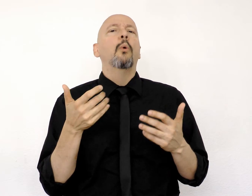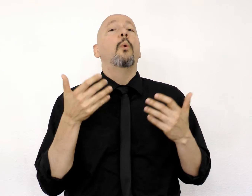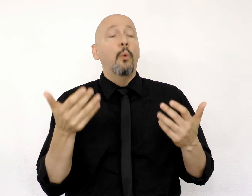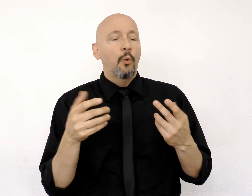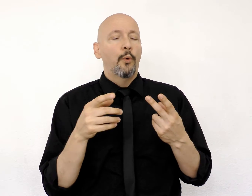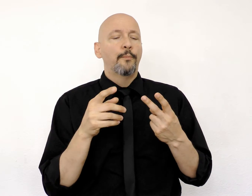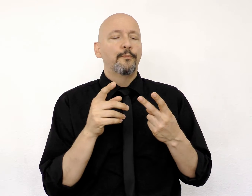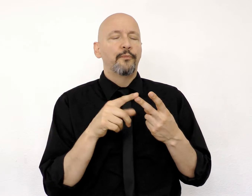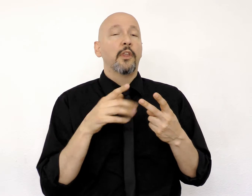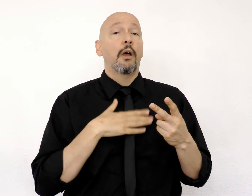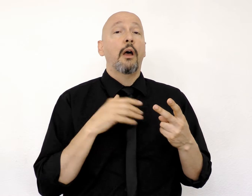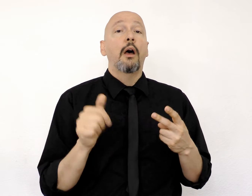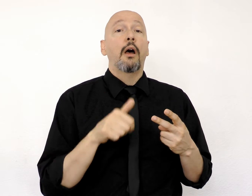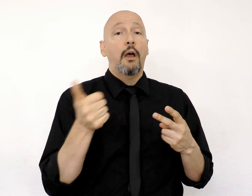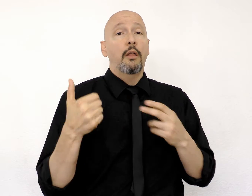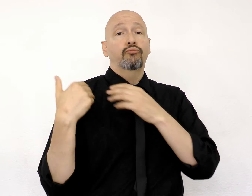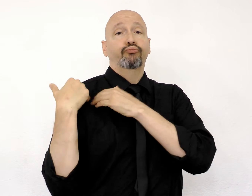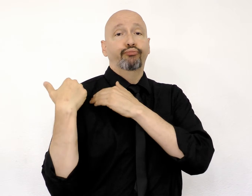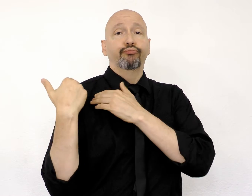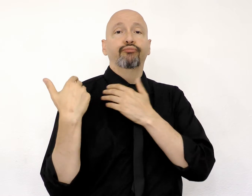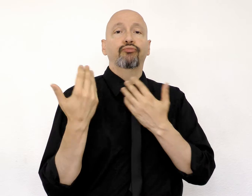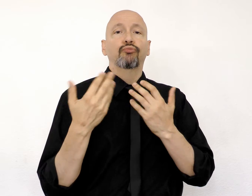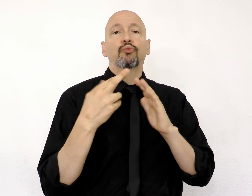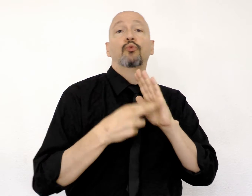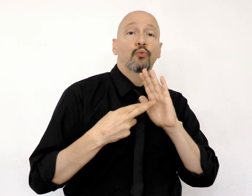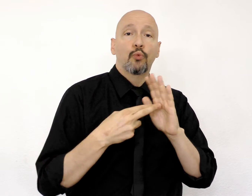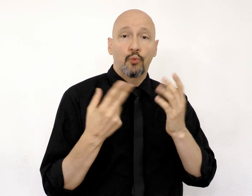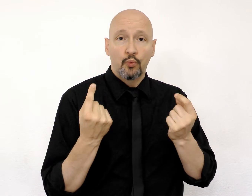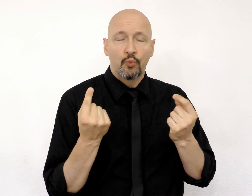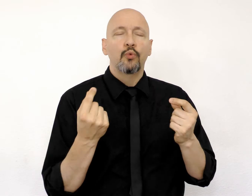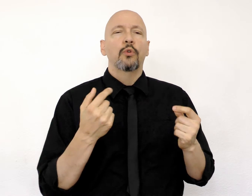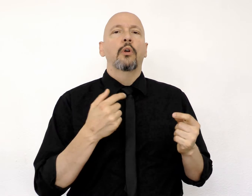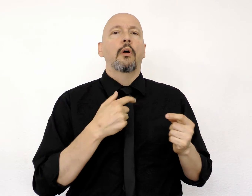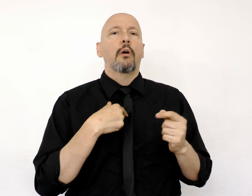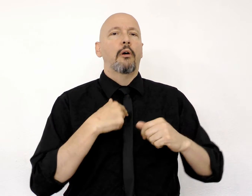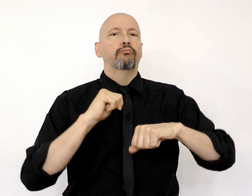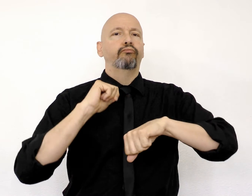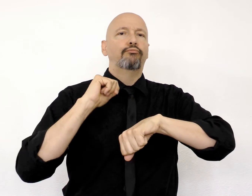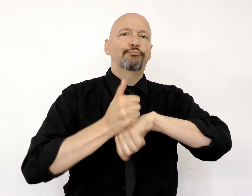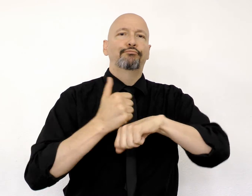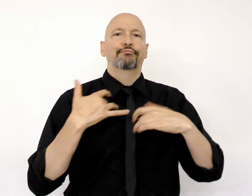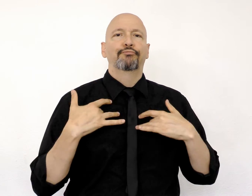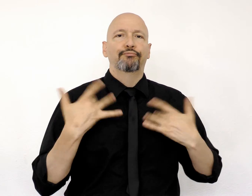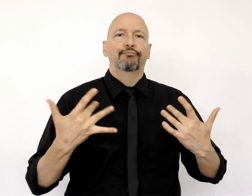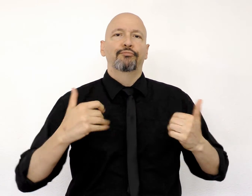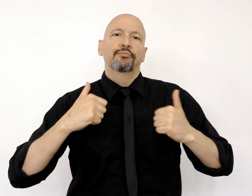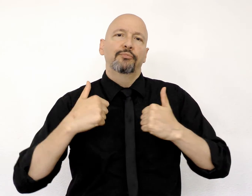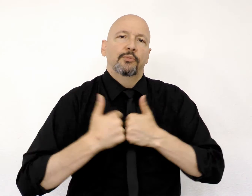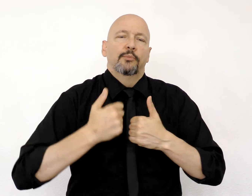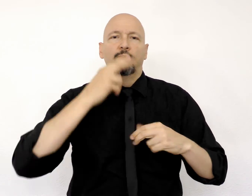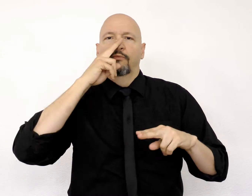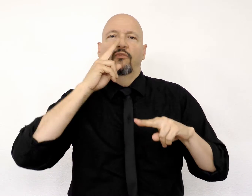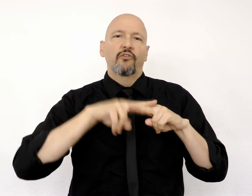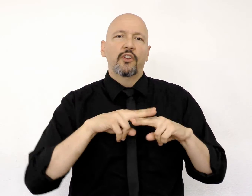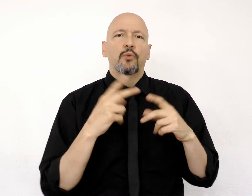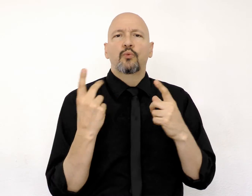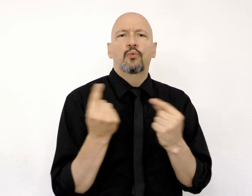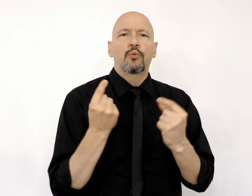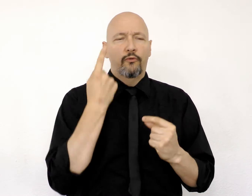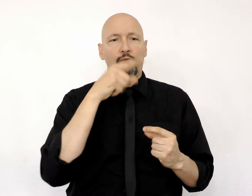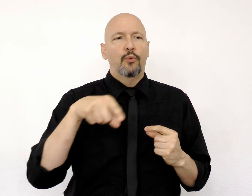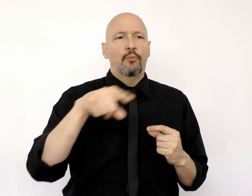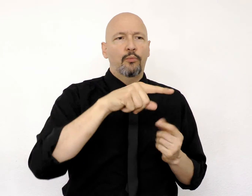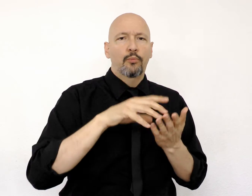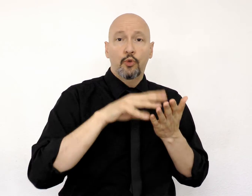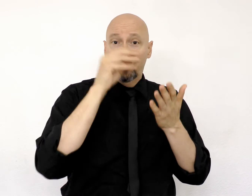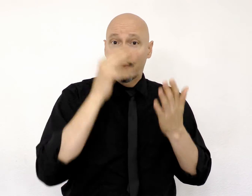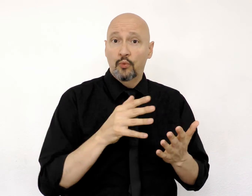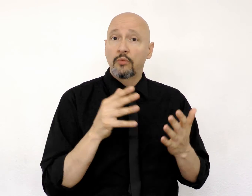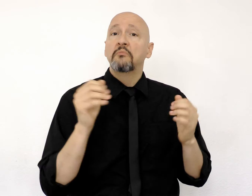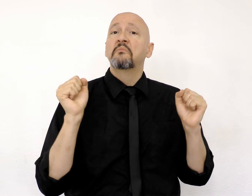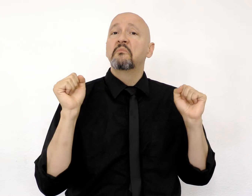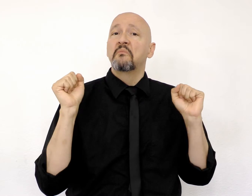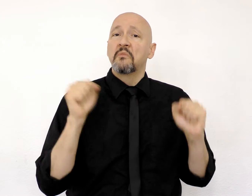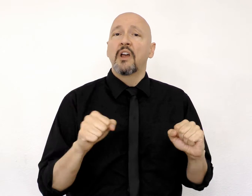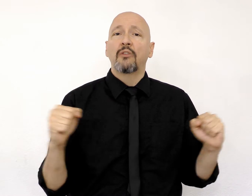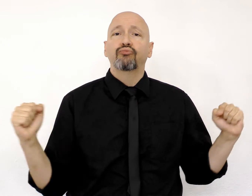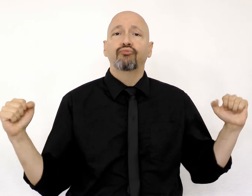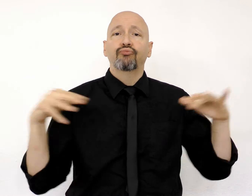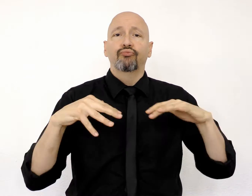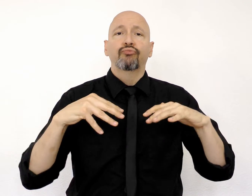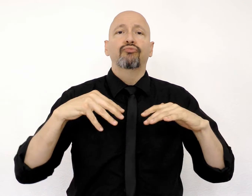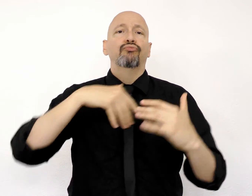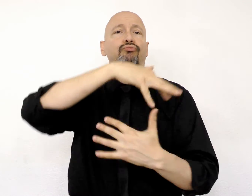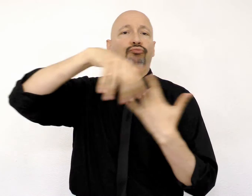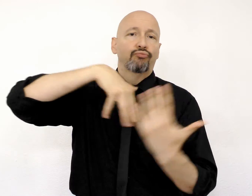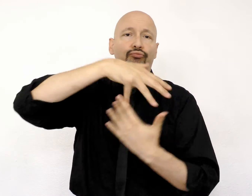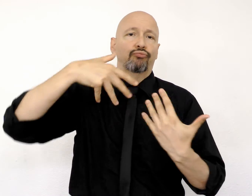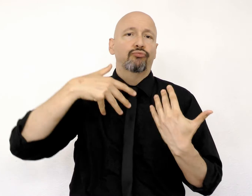Another responsibility or role for me is to set up a fun, challenging, environment where the students can come interact,